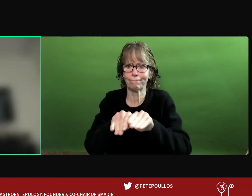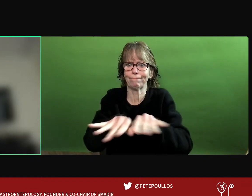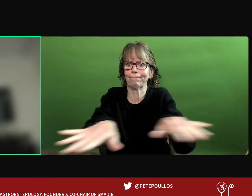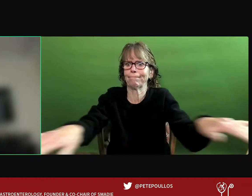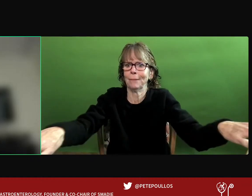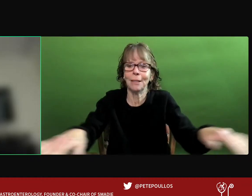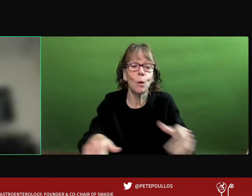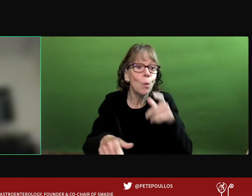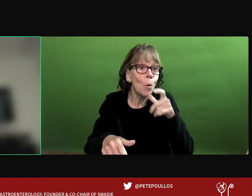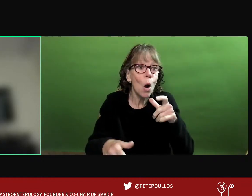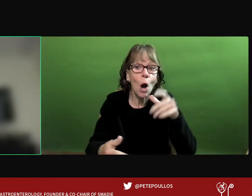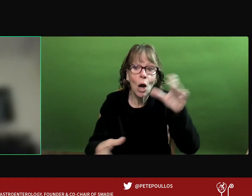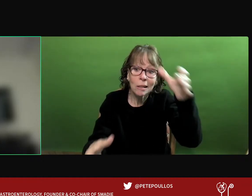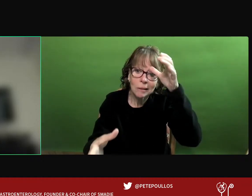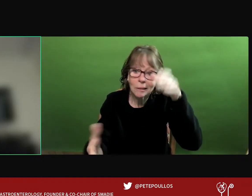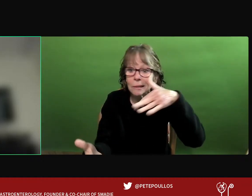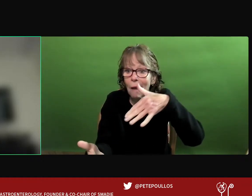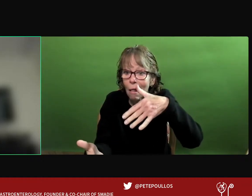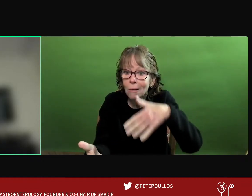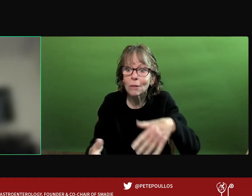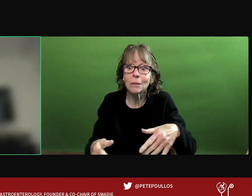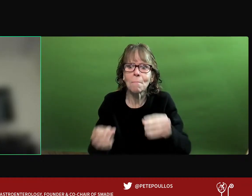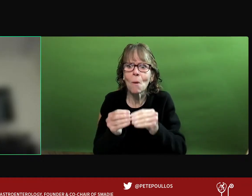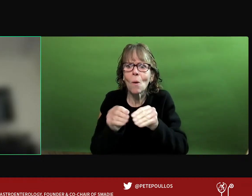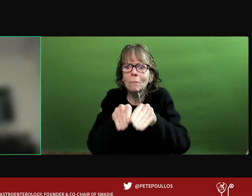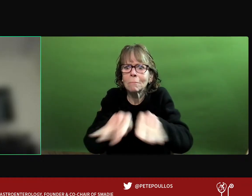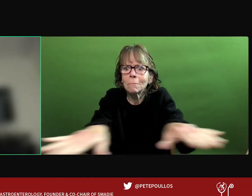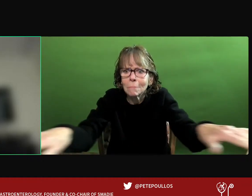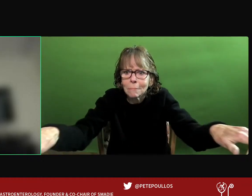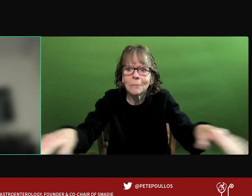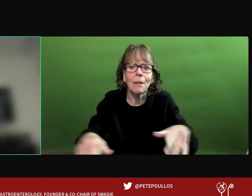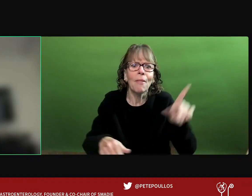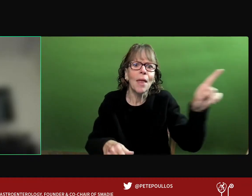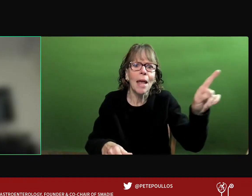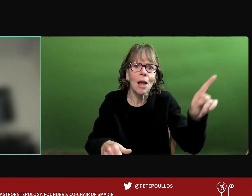and testimonials than ever before. But we still have a long way to go,